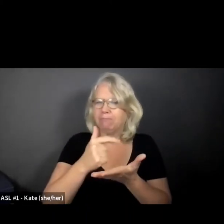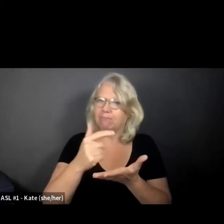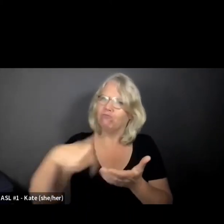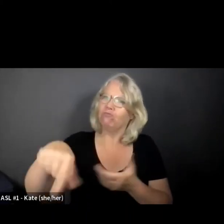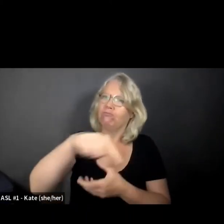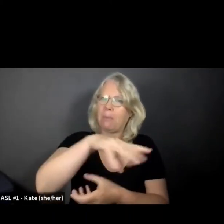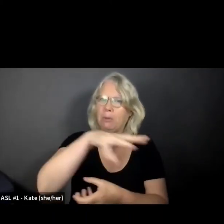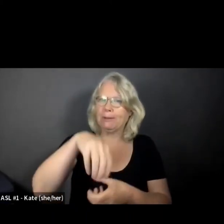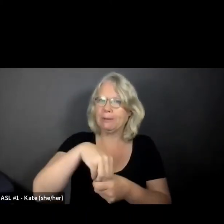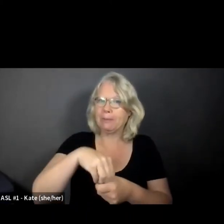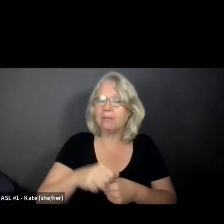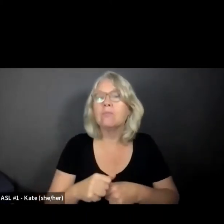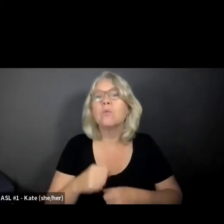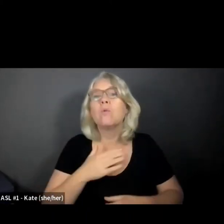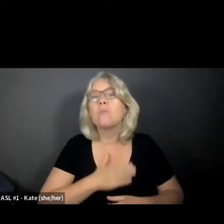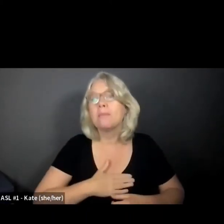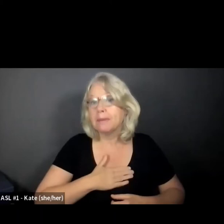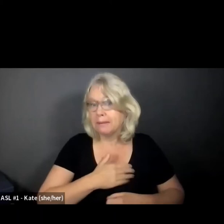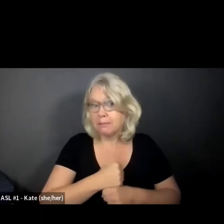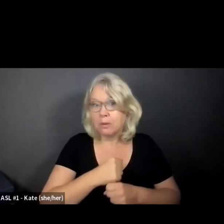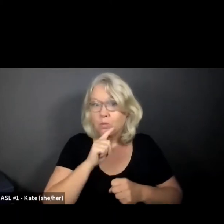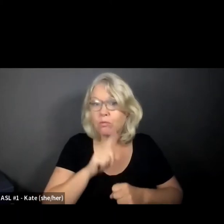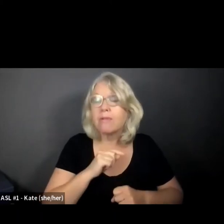PLEASE MAKE SURE YOUR MICROPHONE AND VIDEOS ARE TURNED OFF.